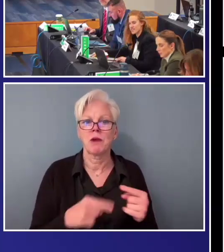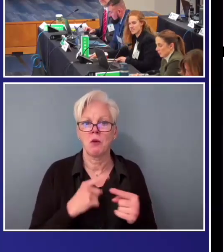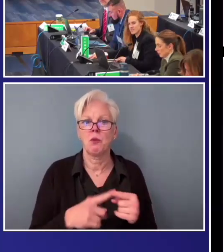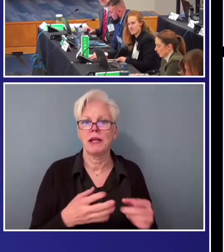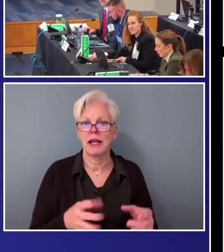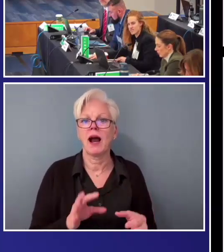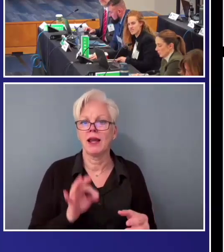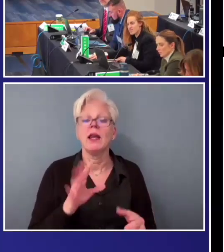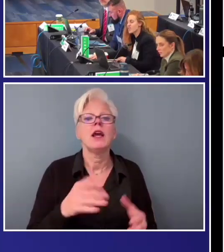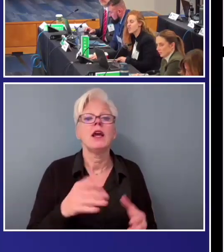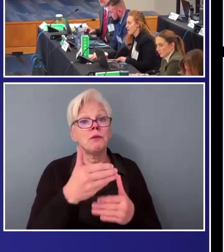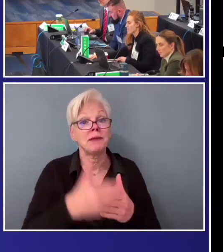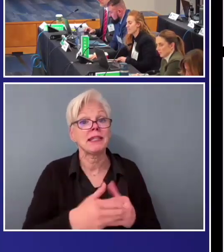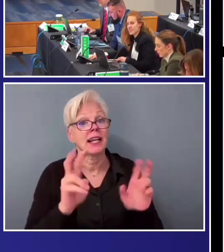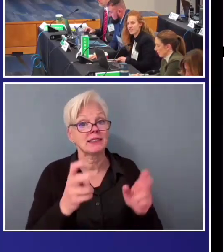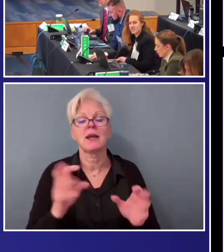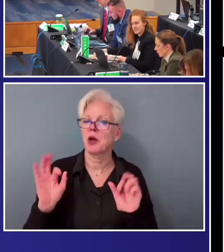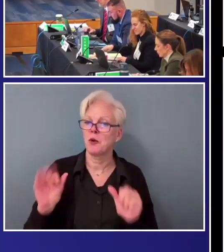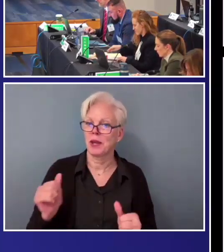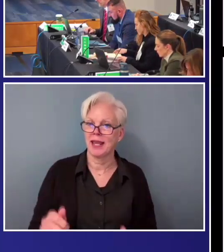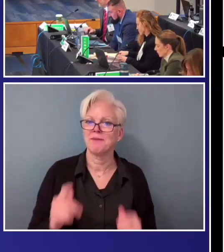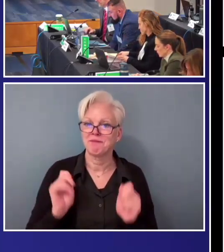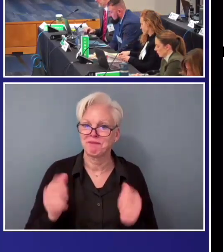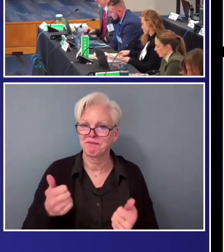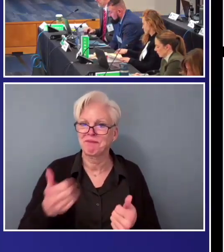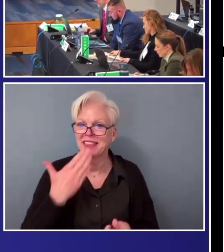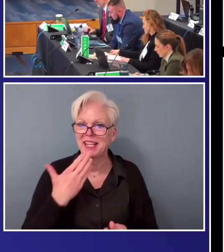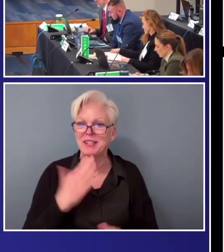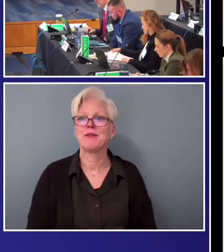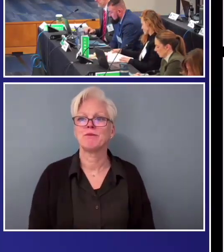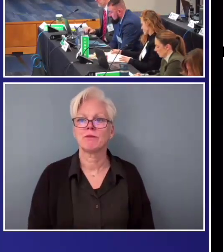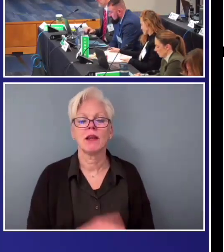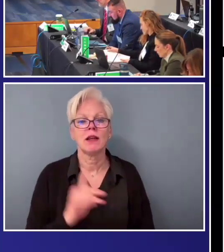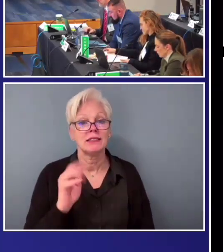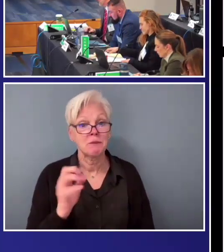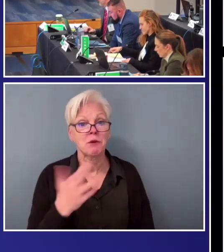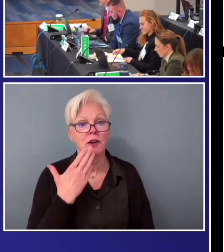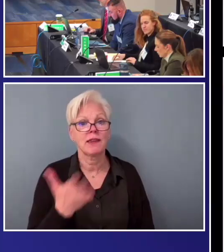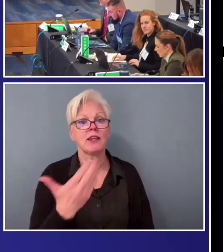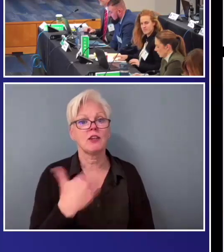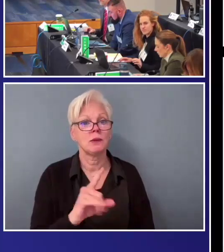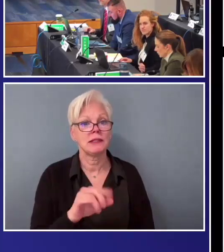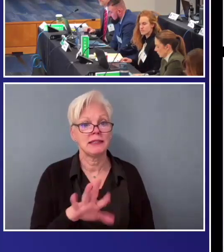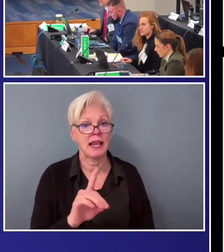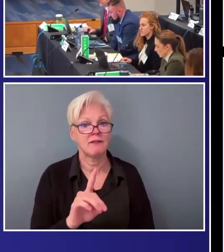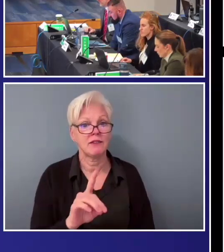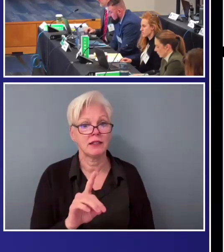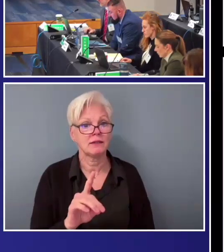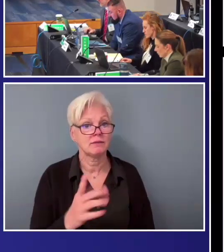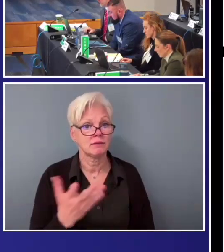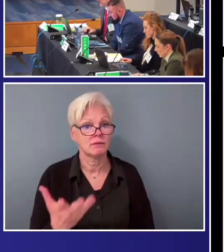it. It would be the next topic. Okay. Thank you. Yeah. Thank you, Tamar. David, did you have something else? Okay, then back to you, Dave.